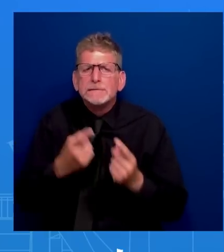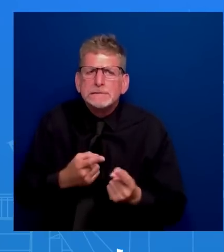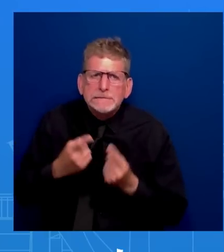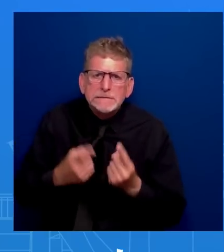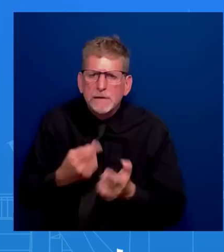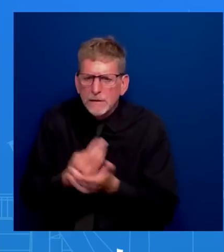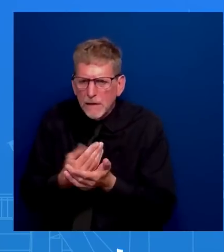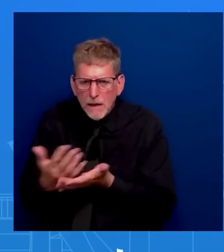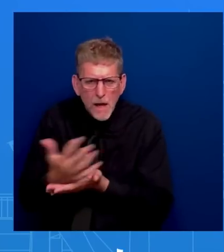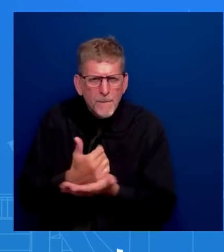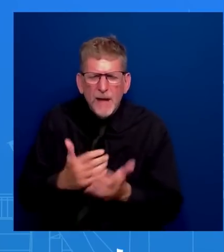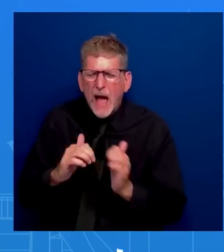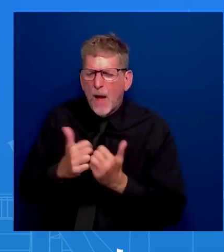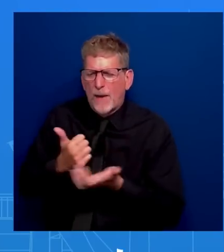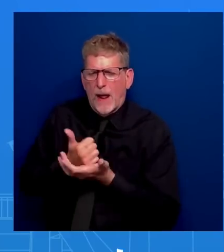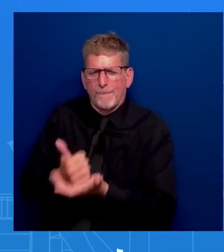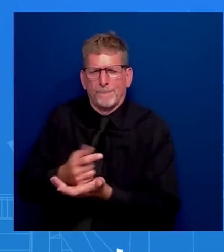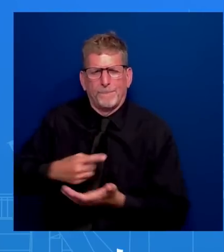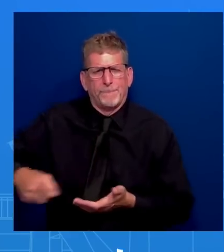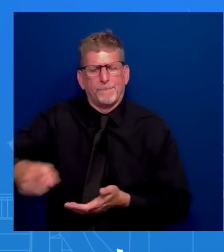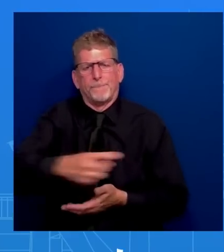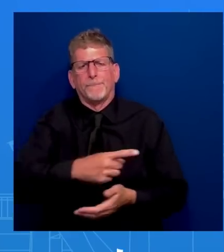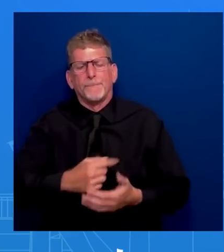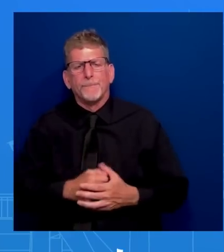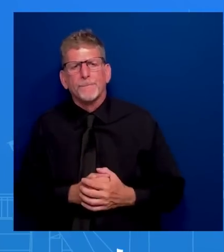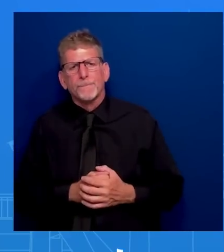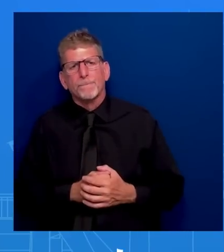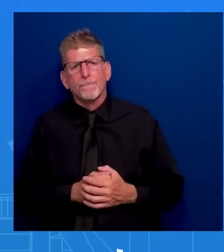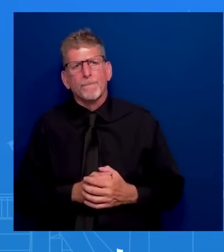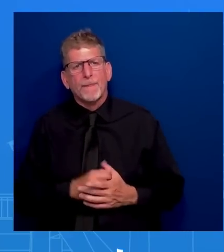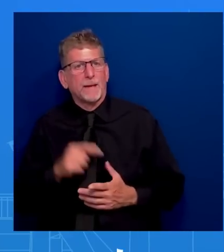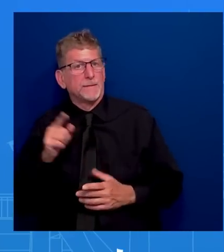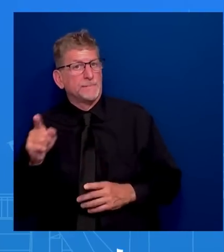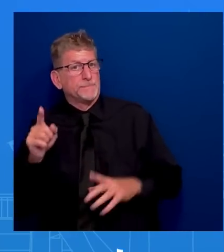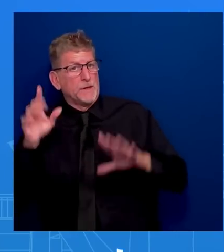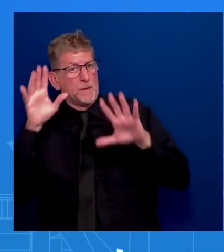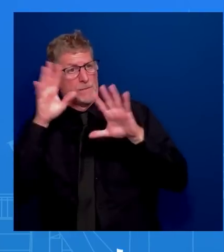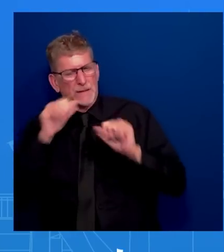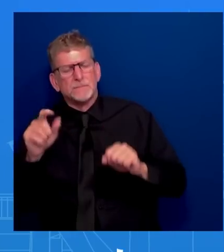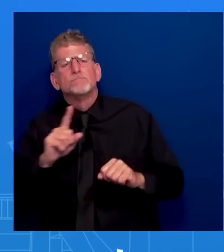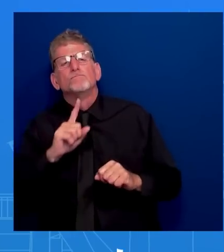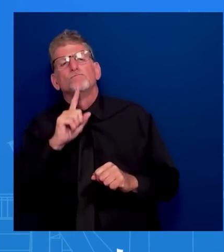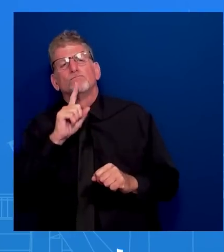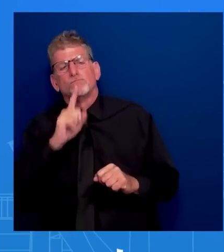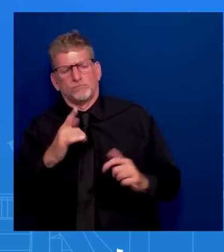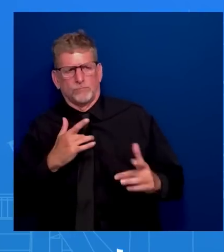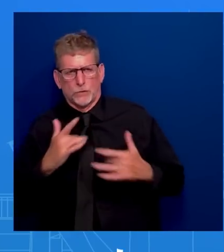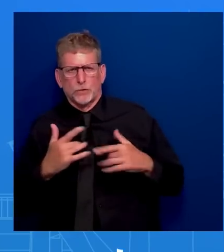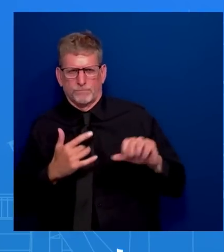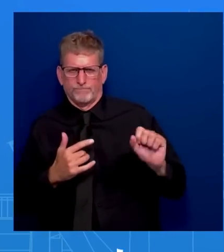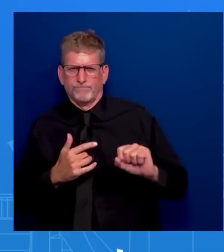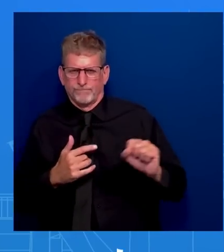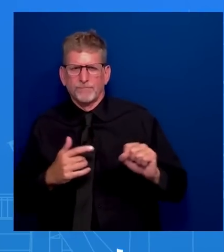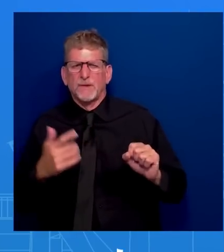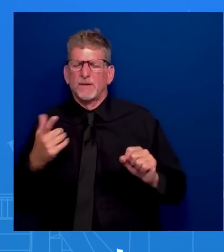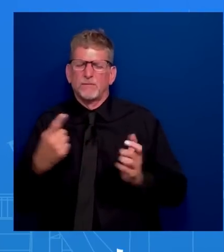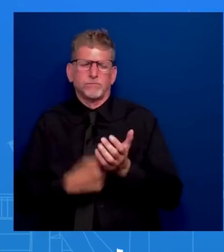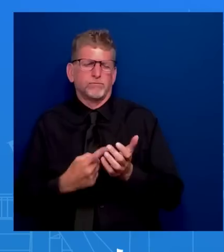how lowering costs for Americans is so important, how lowering costs for Americans is critical. We understand what is happening.